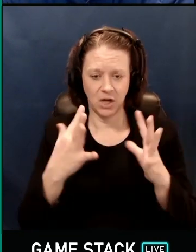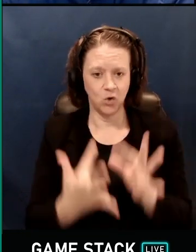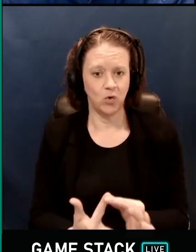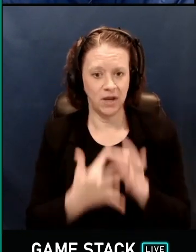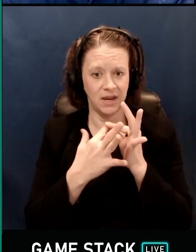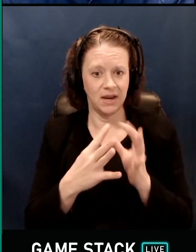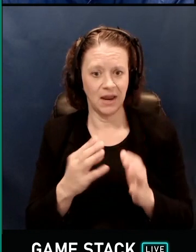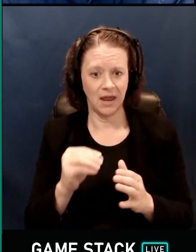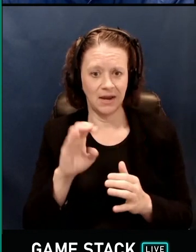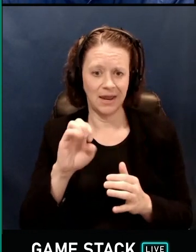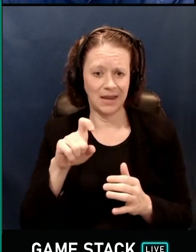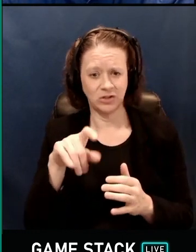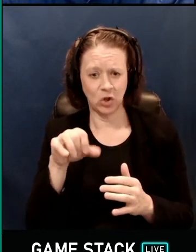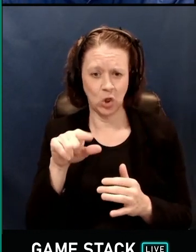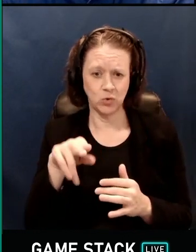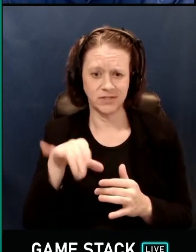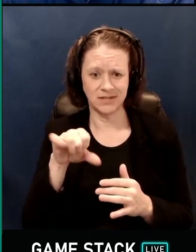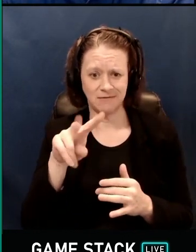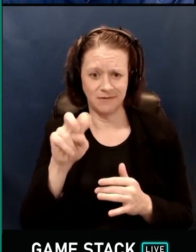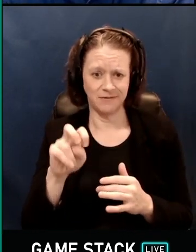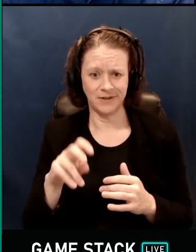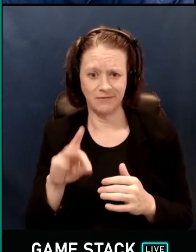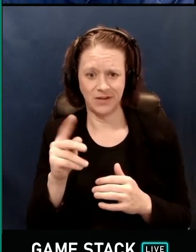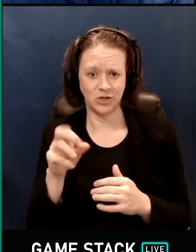We choose mainly Azure DevOps because